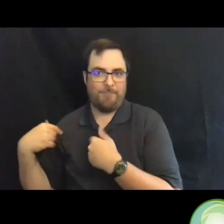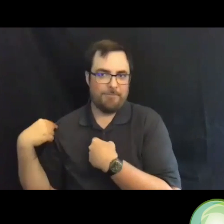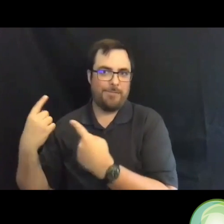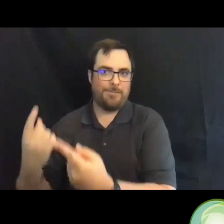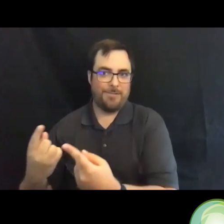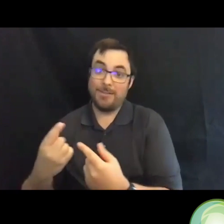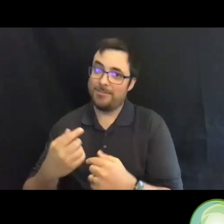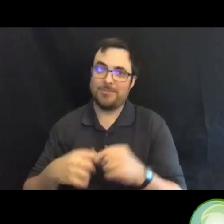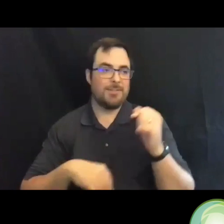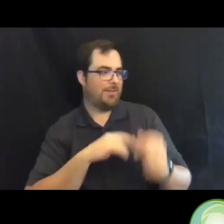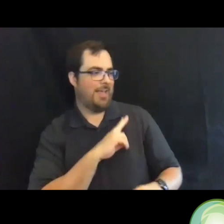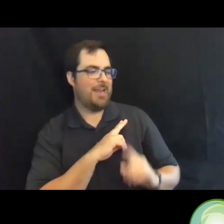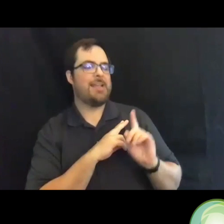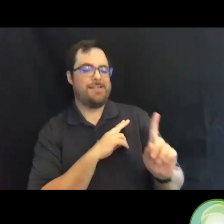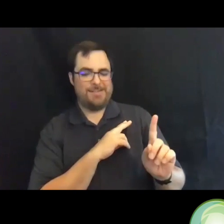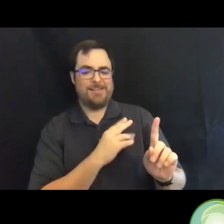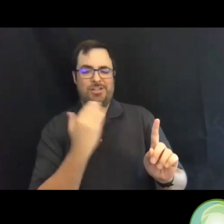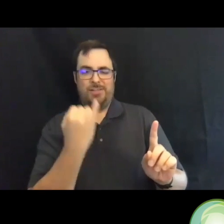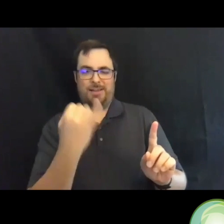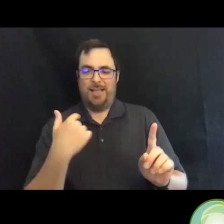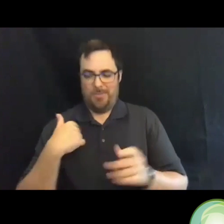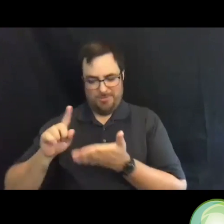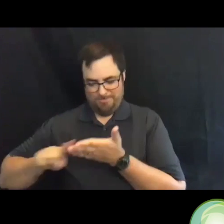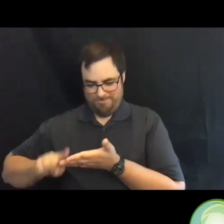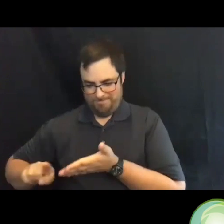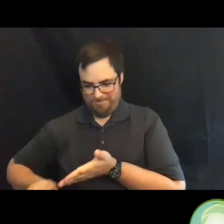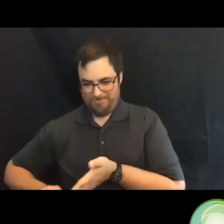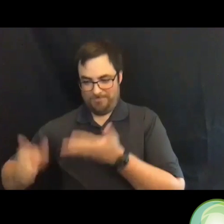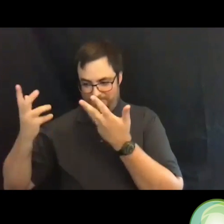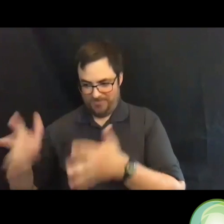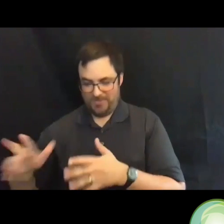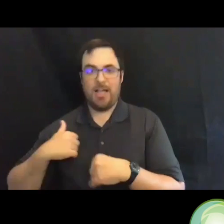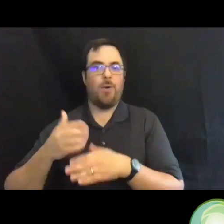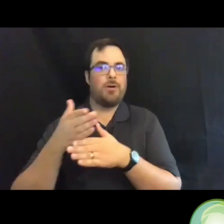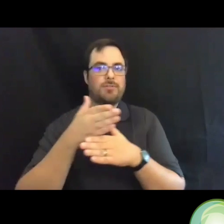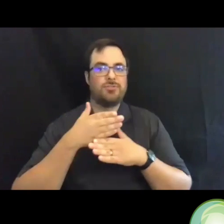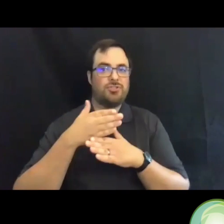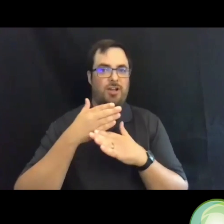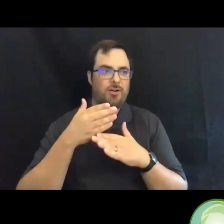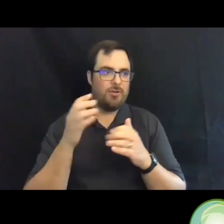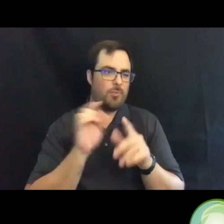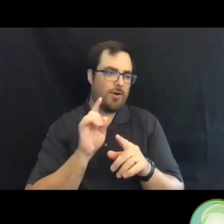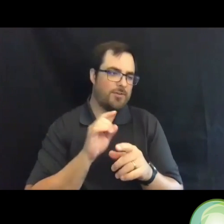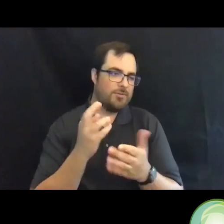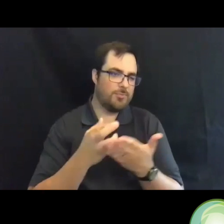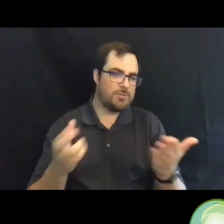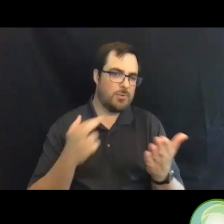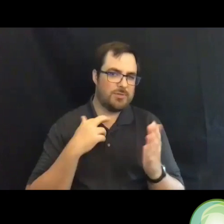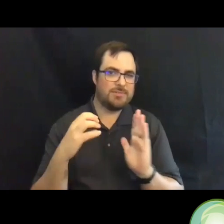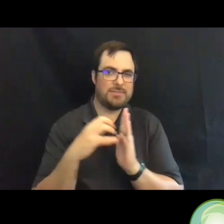Heidi: I will reach out I'll look that up and then I will share it with wherever the resource section is that we have that's related to